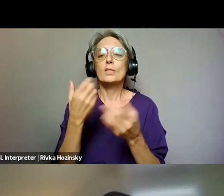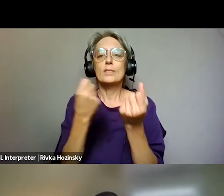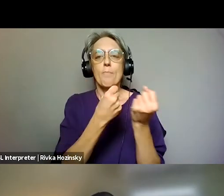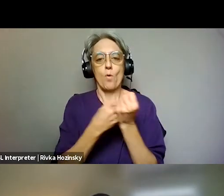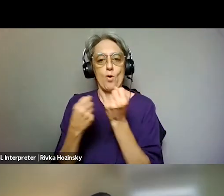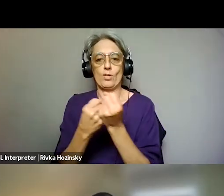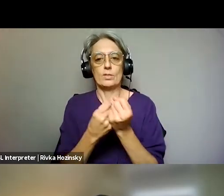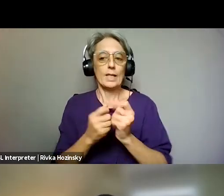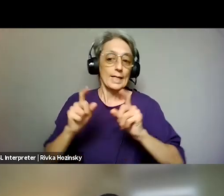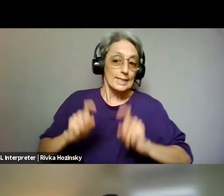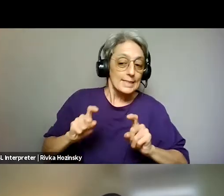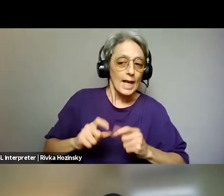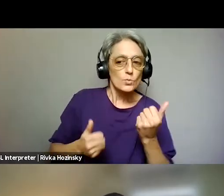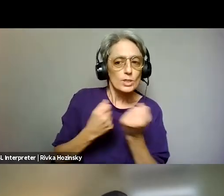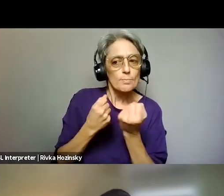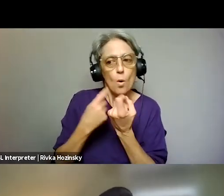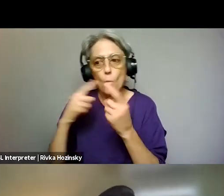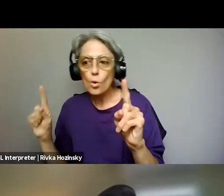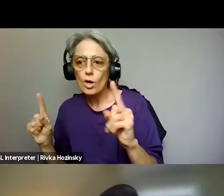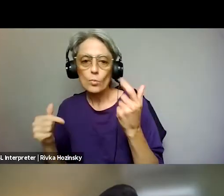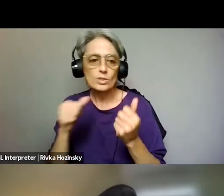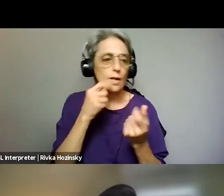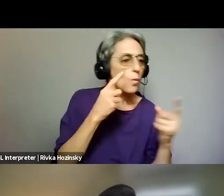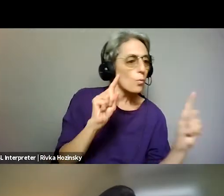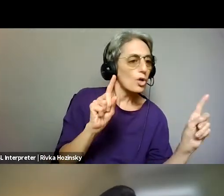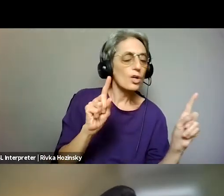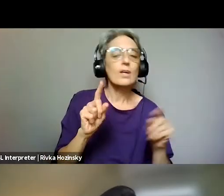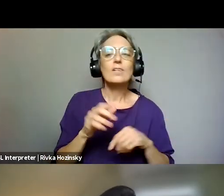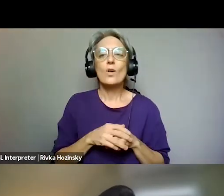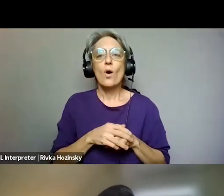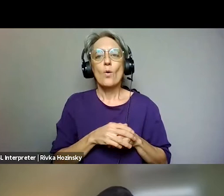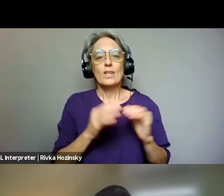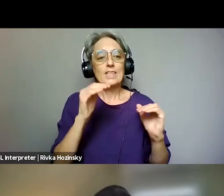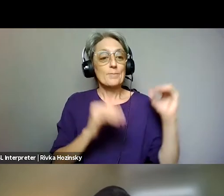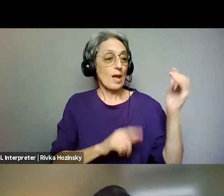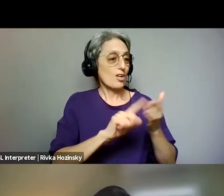research from disparities research to you know quote “intervention” or support based research